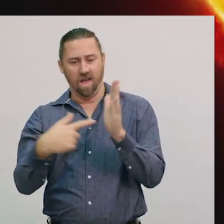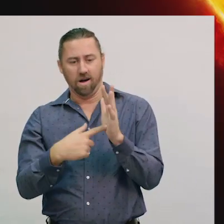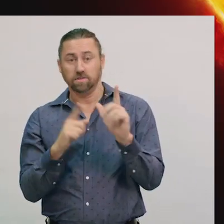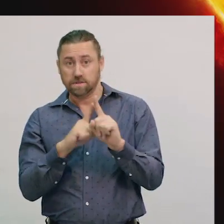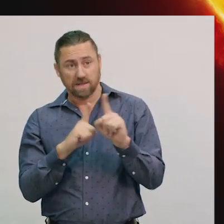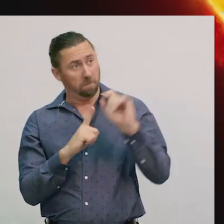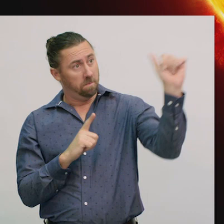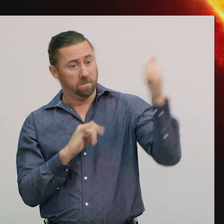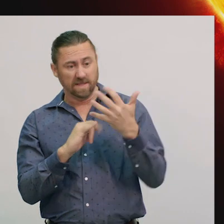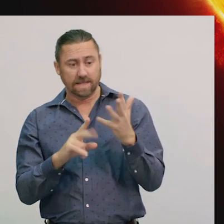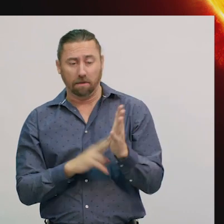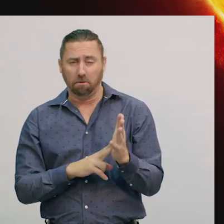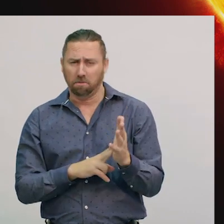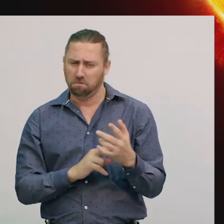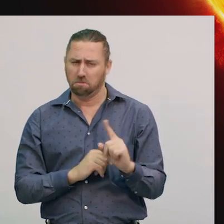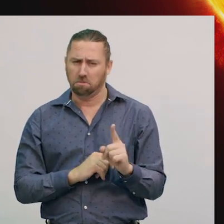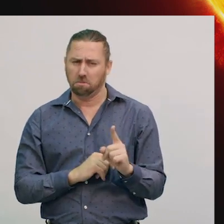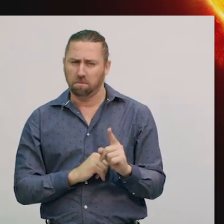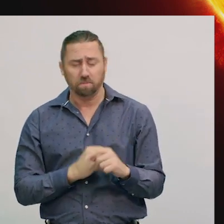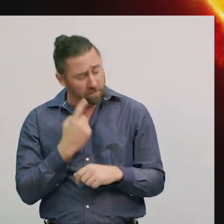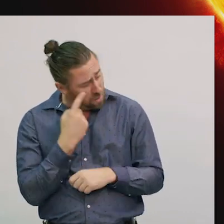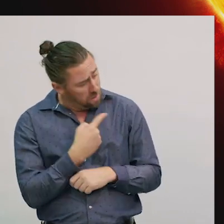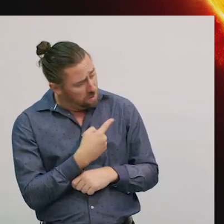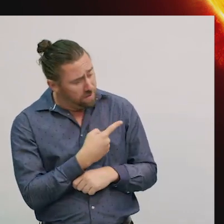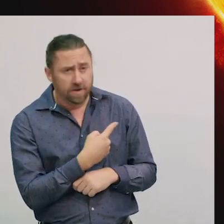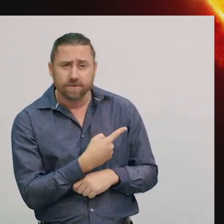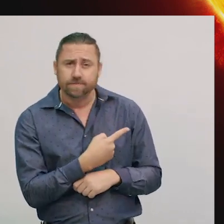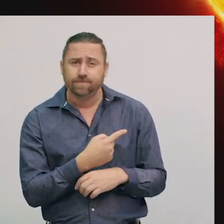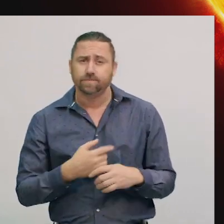Let’s observe these images to find out.